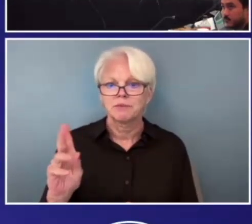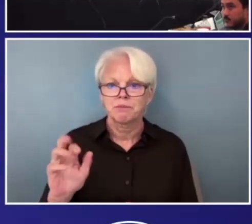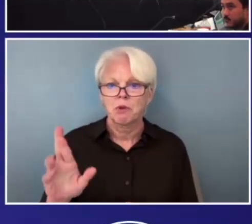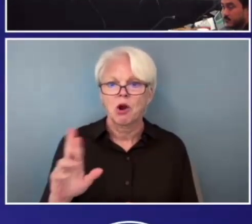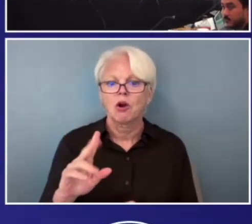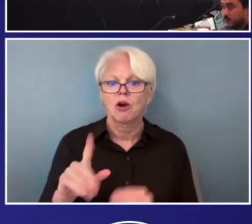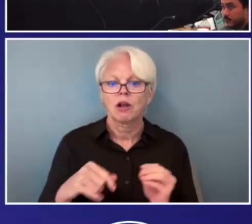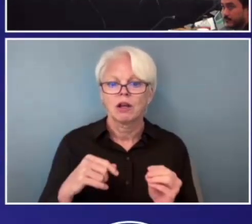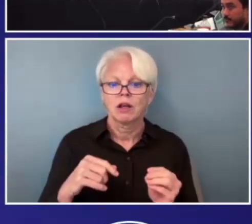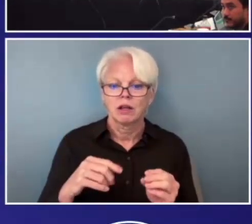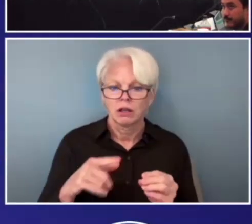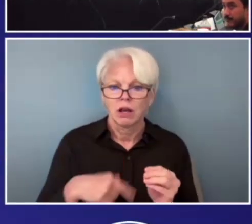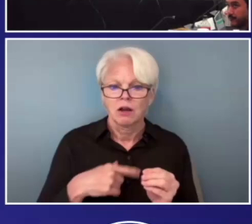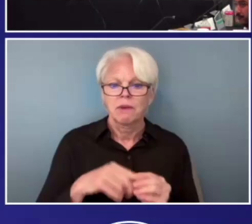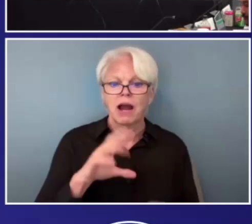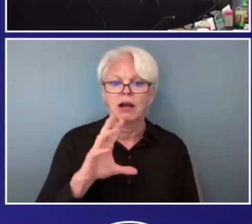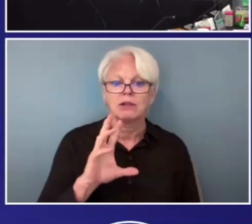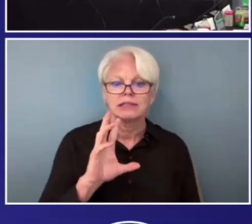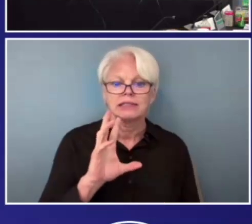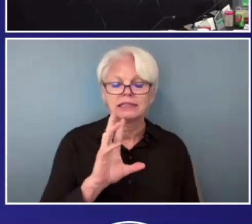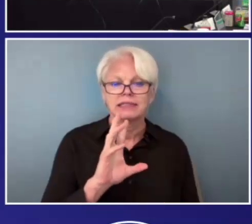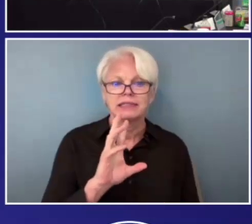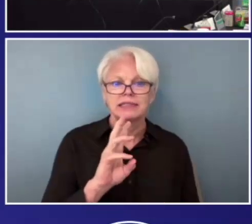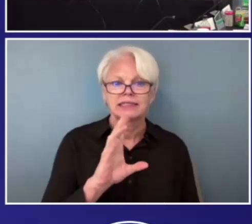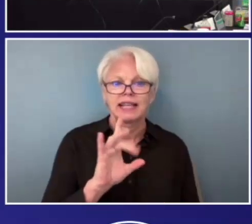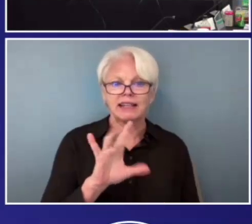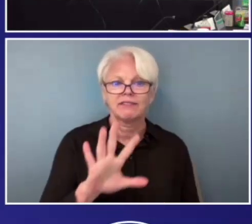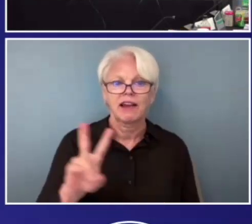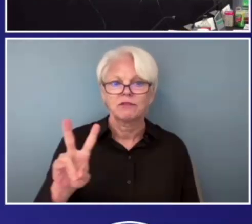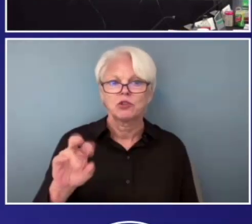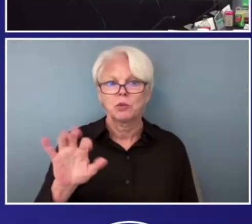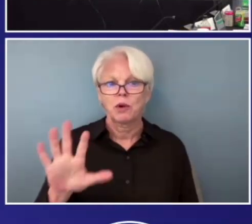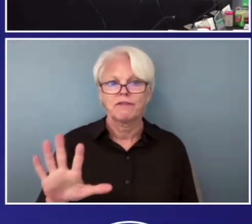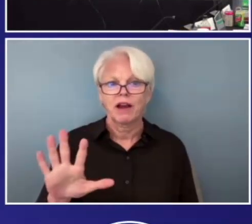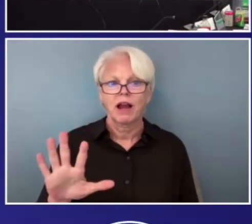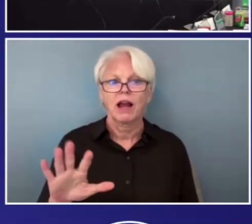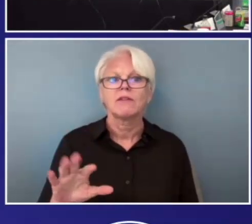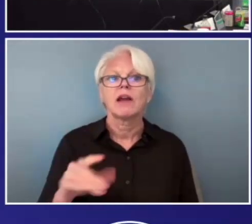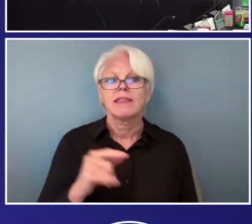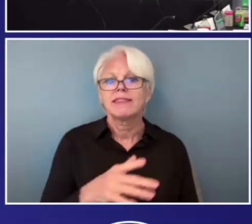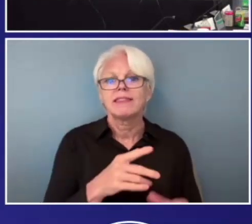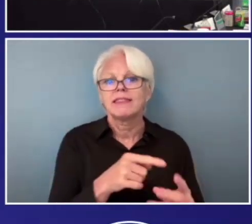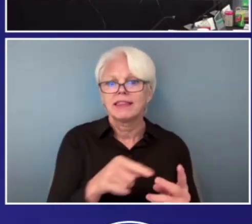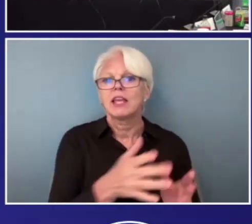685.205. They have requested that we strike